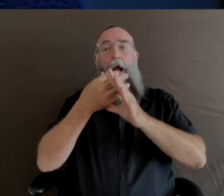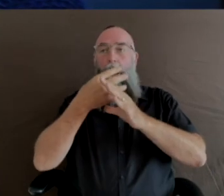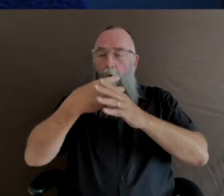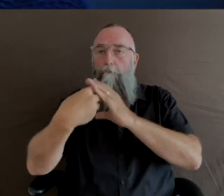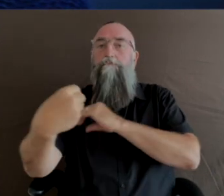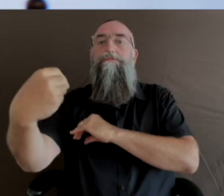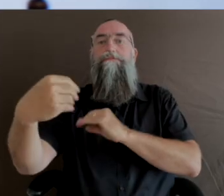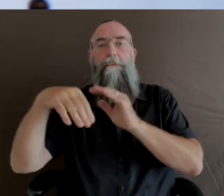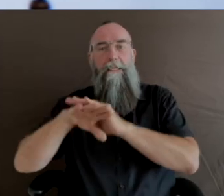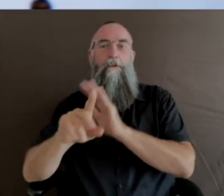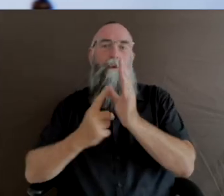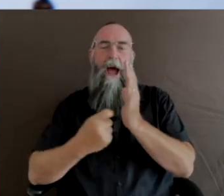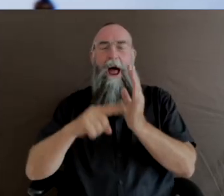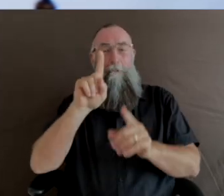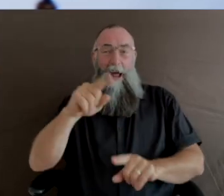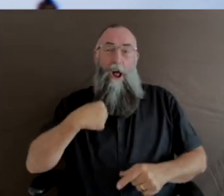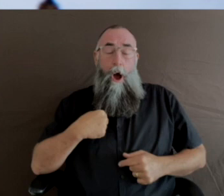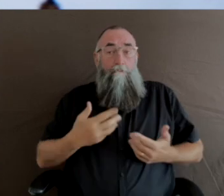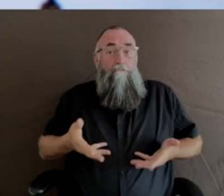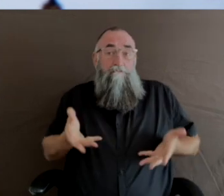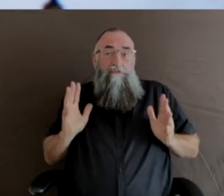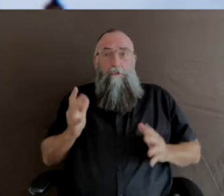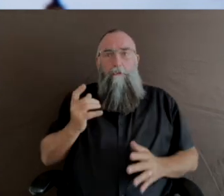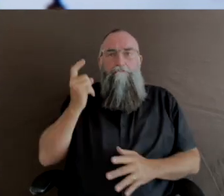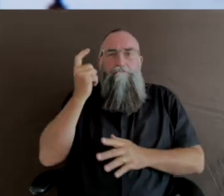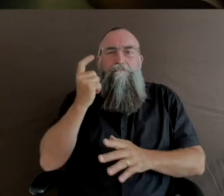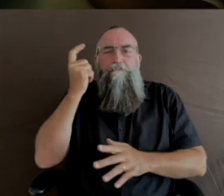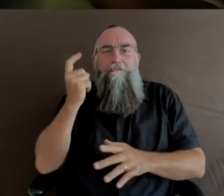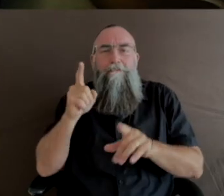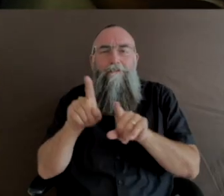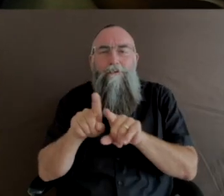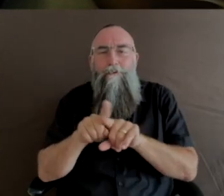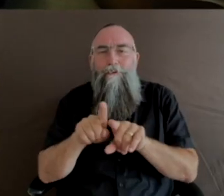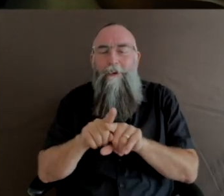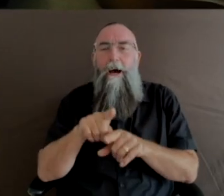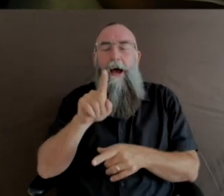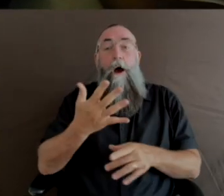So the thing that I love most is about finding new ways